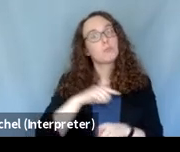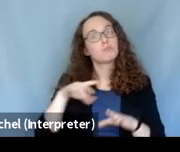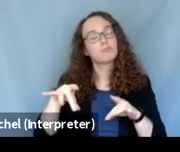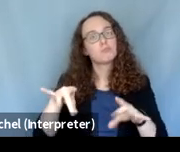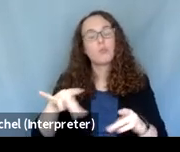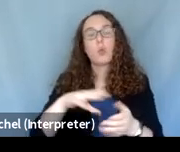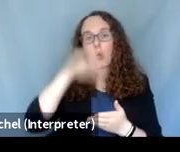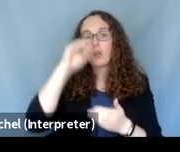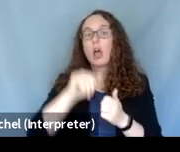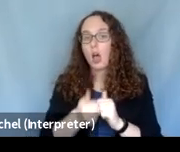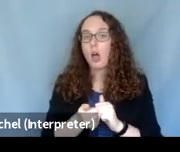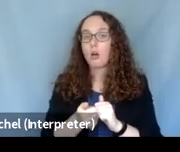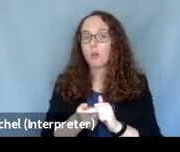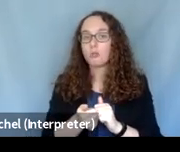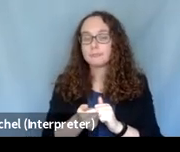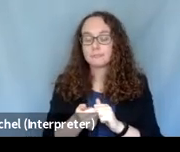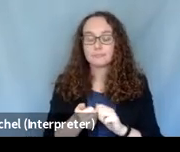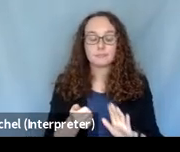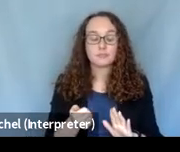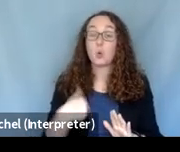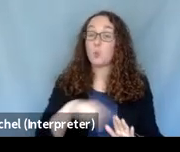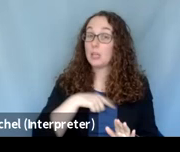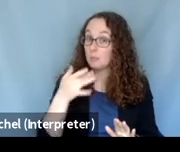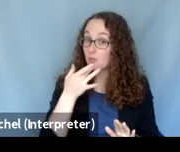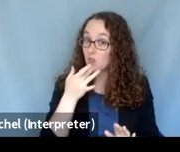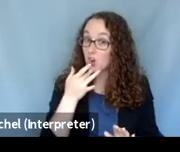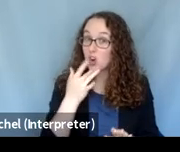prefer to do it via Zoom because we